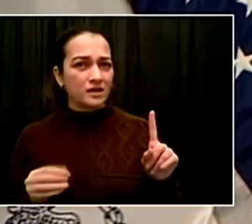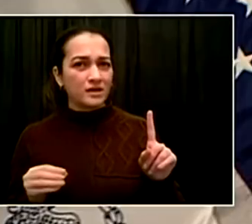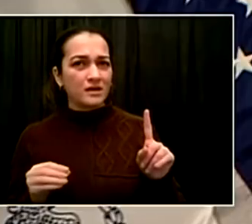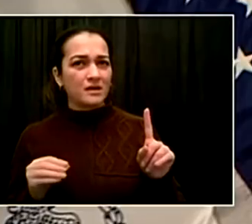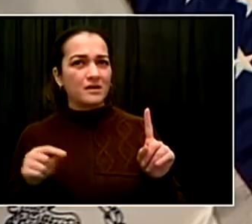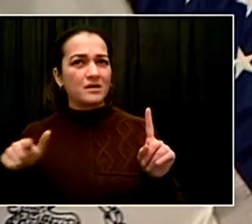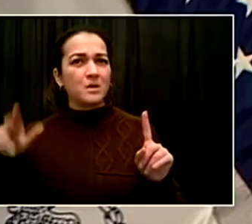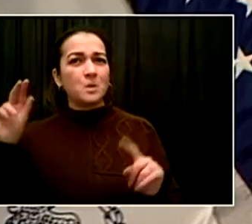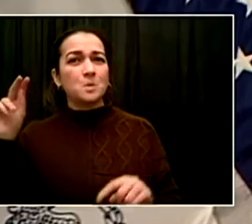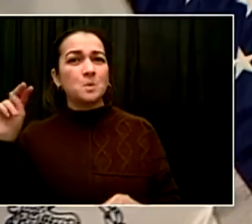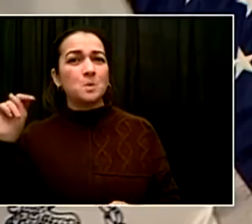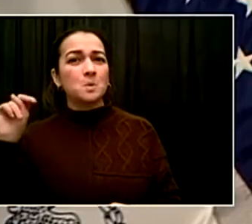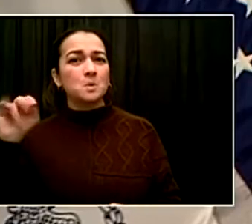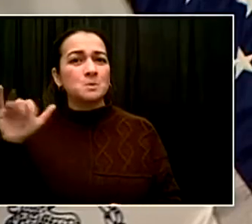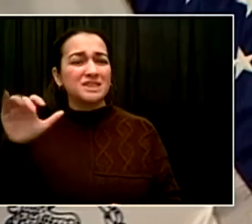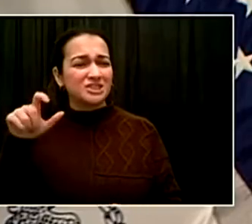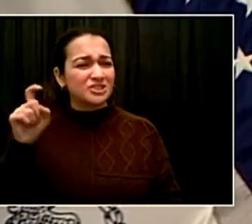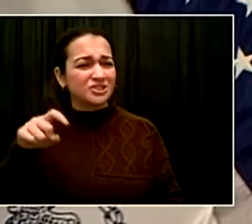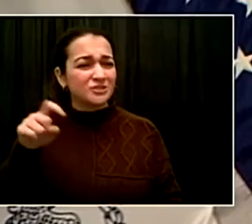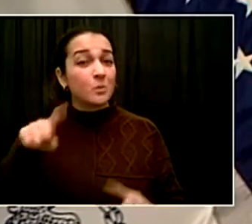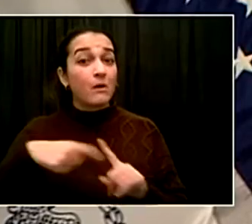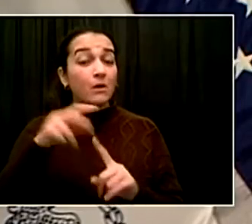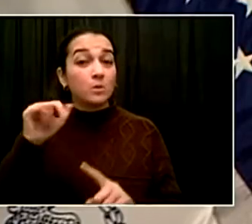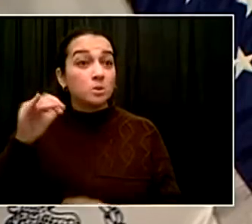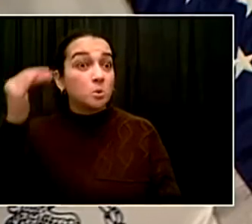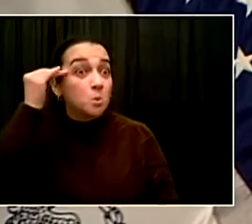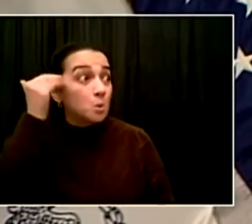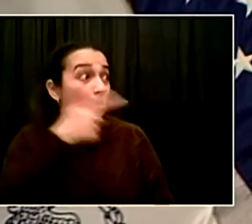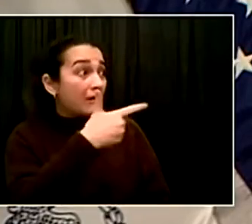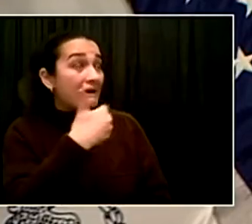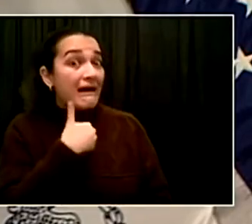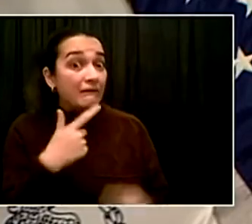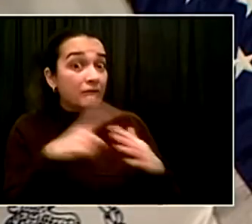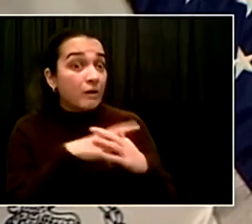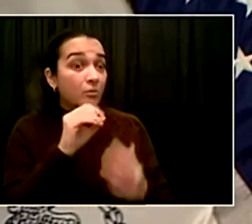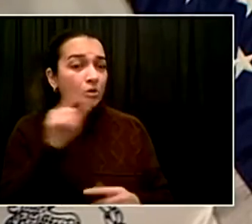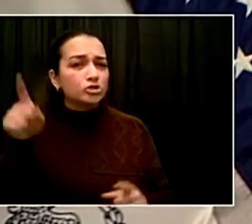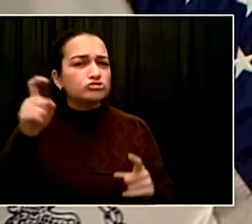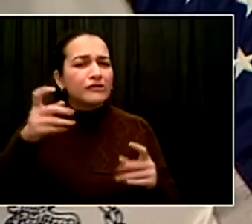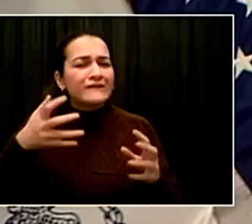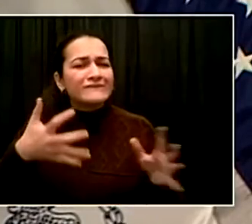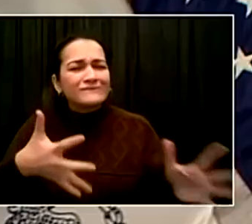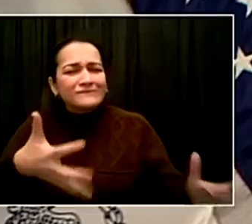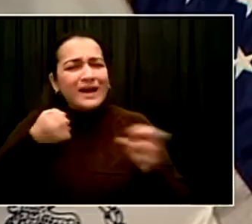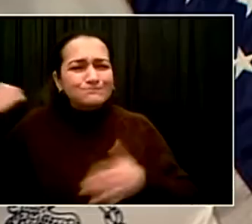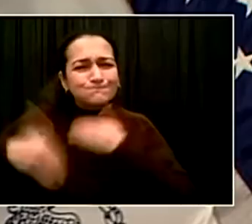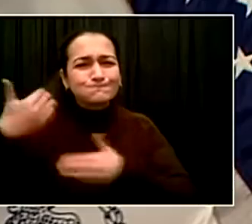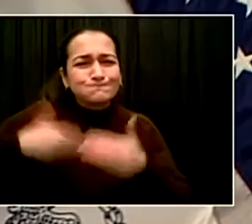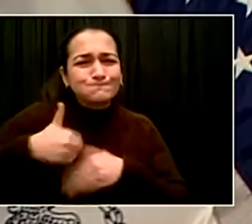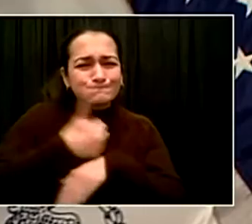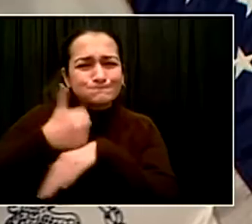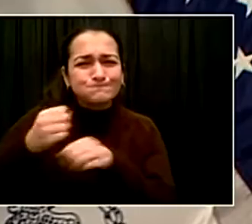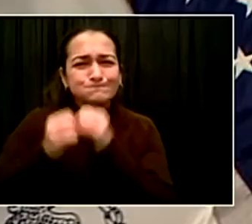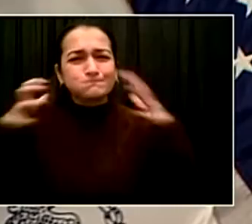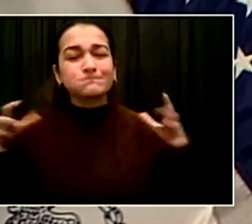DISCOVERED IN SAM WE HAD SEEN A HUGE DECLINE IN TESTING DEMAND.